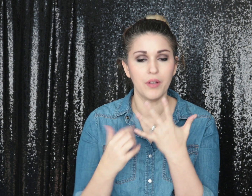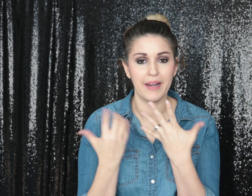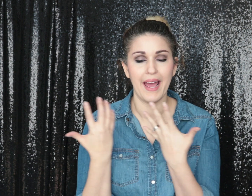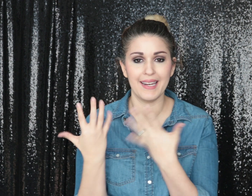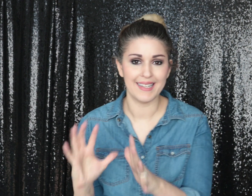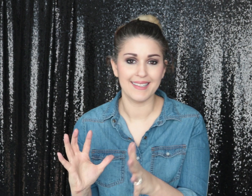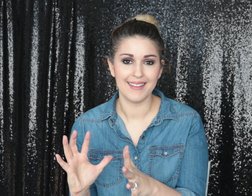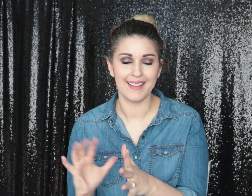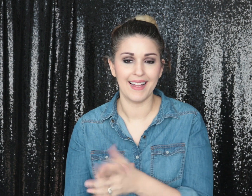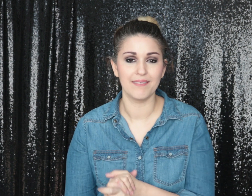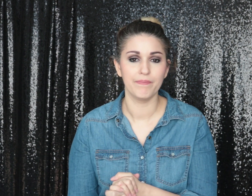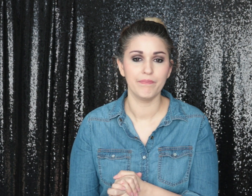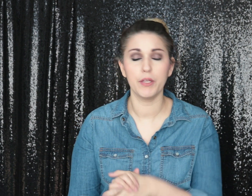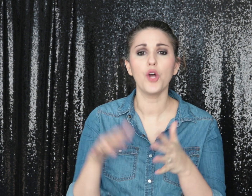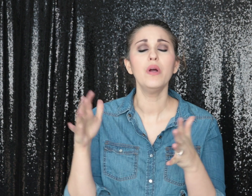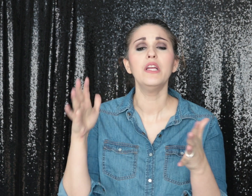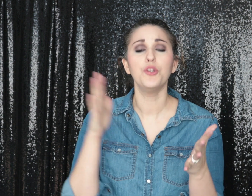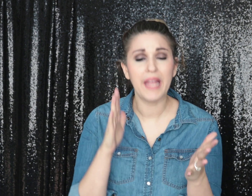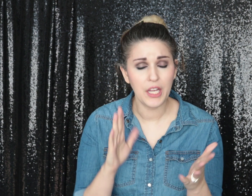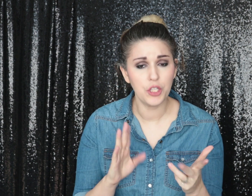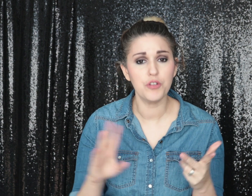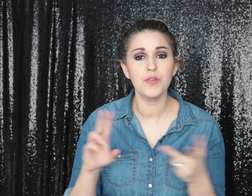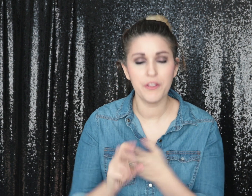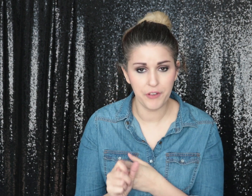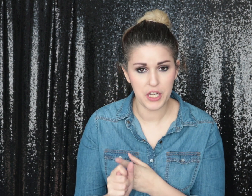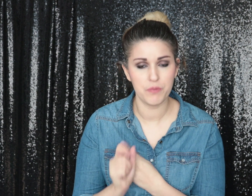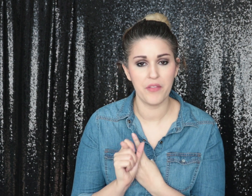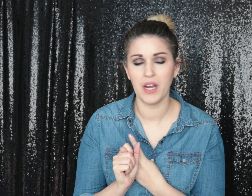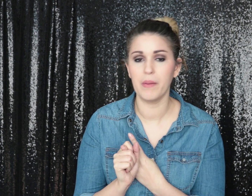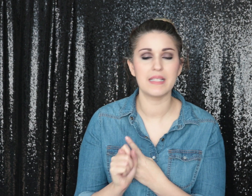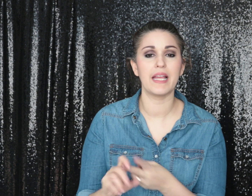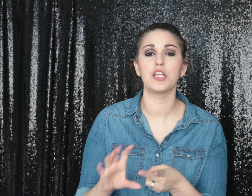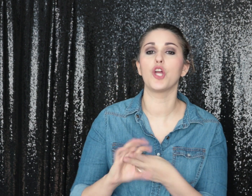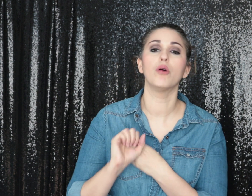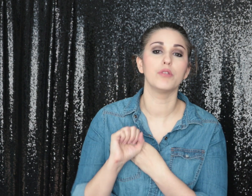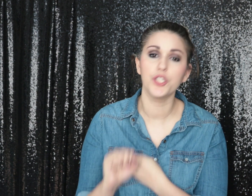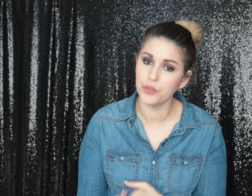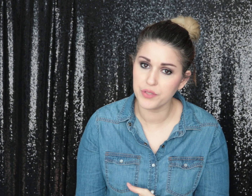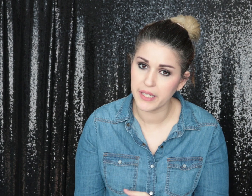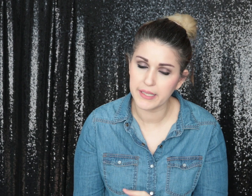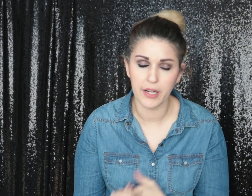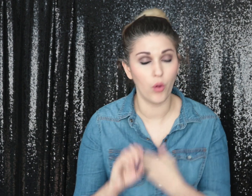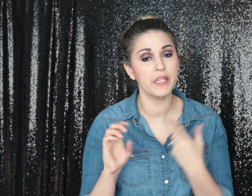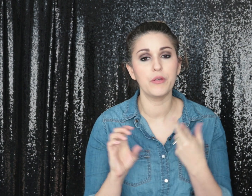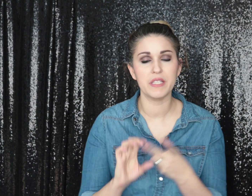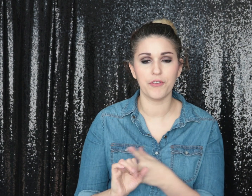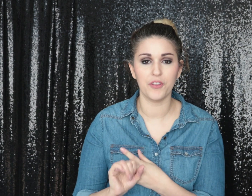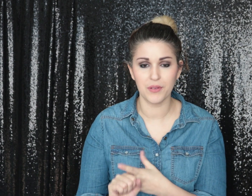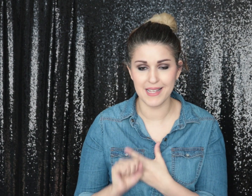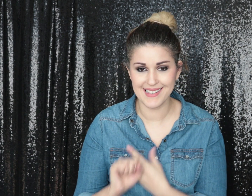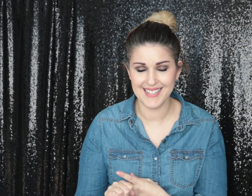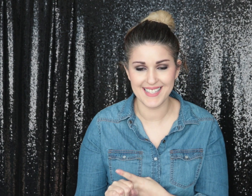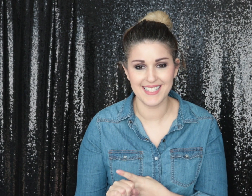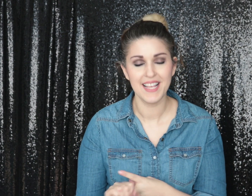You can add it in like that big goal. You can use the finish method. I'm not saying don't use it and only use it for those instances,